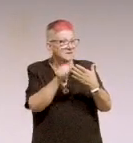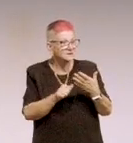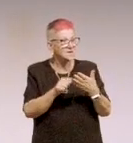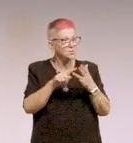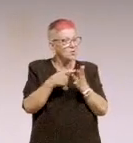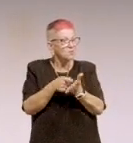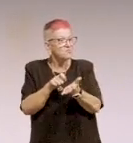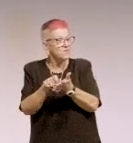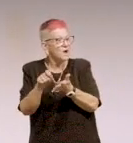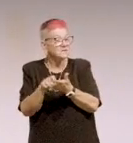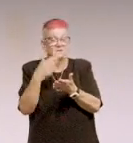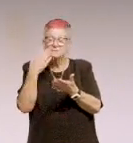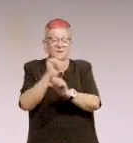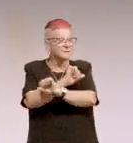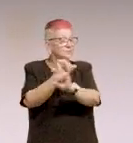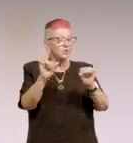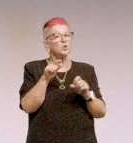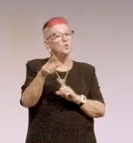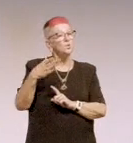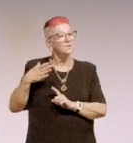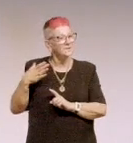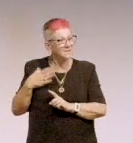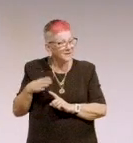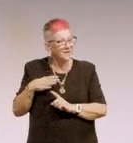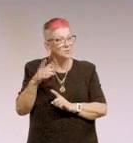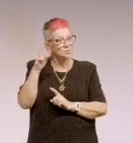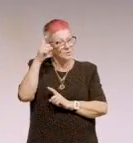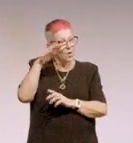Whatever your domain is, if you are concerned about accessibility